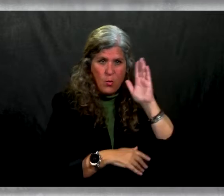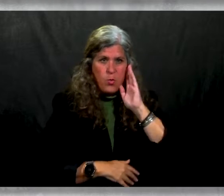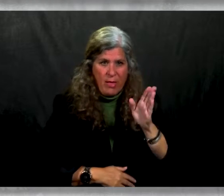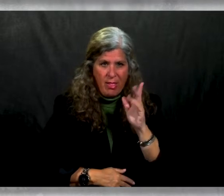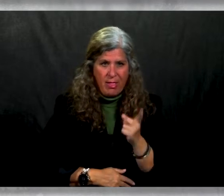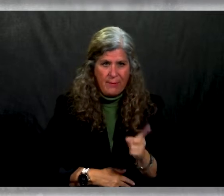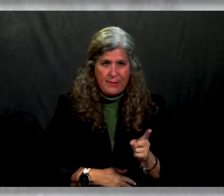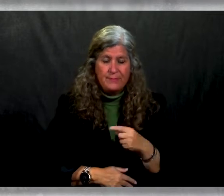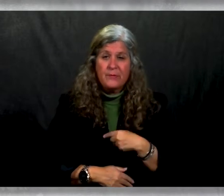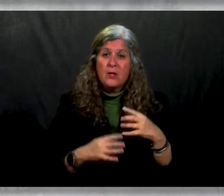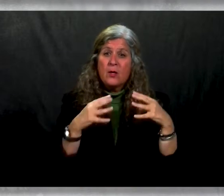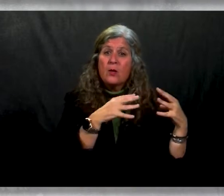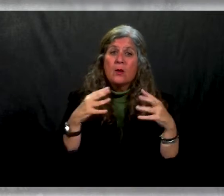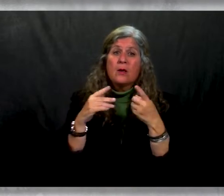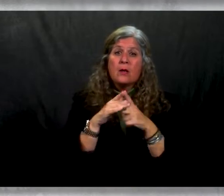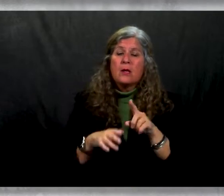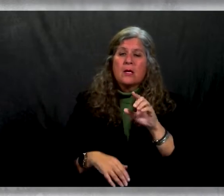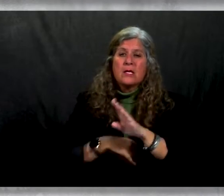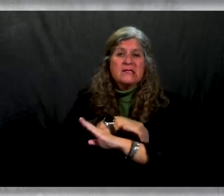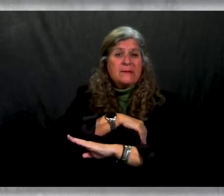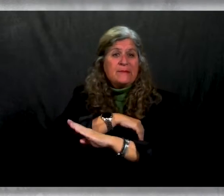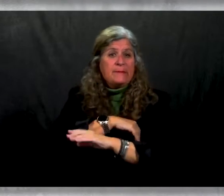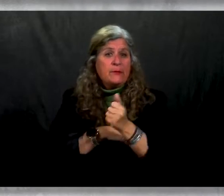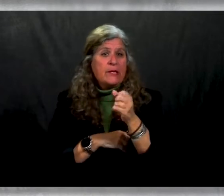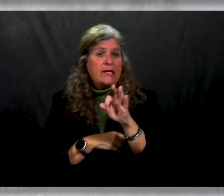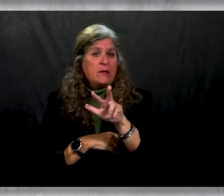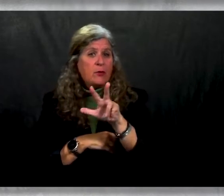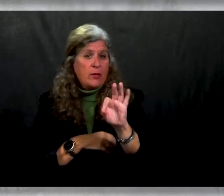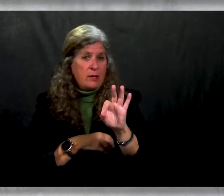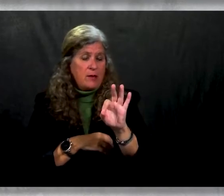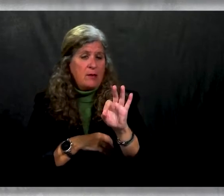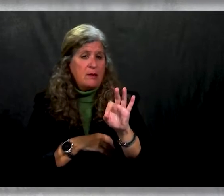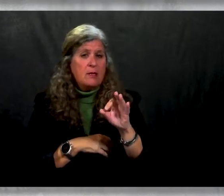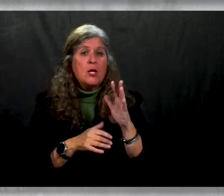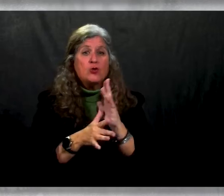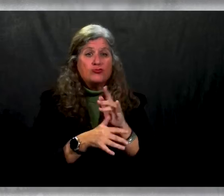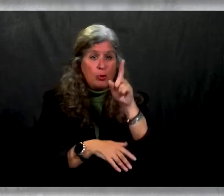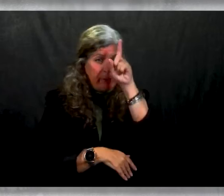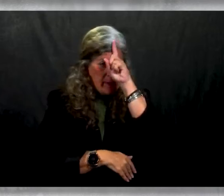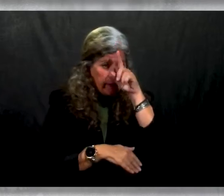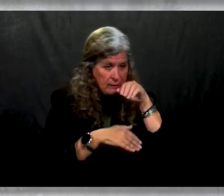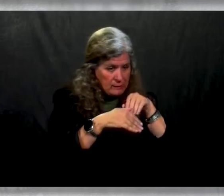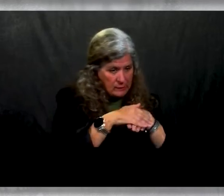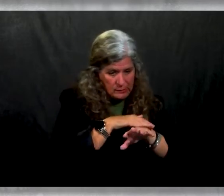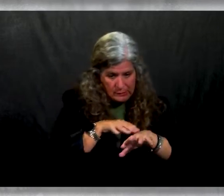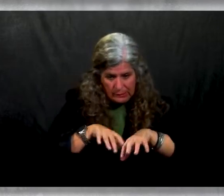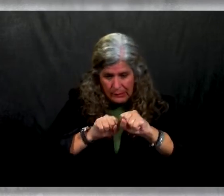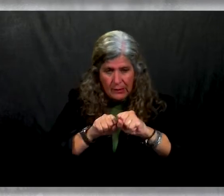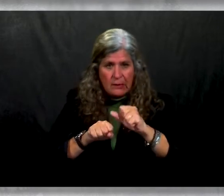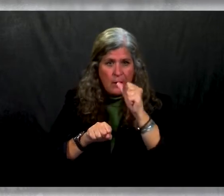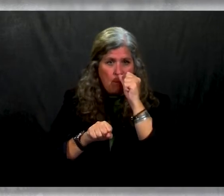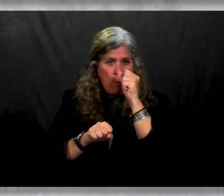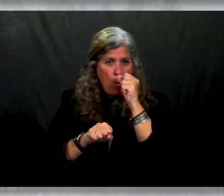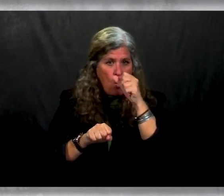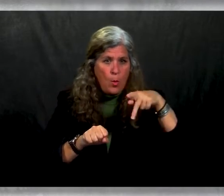War broke out in September 1939 when Germany invaded Poland, making the transition in Nazi anti-Semitic policy